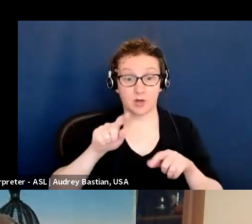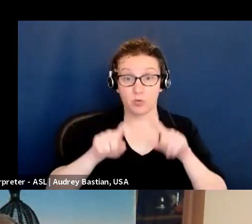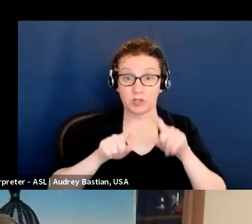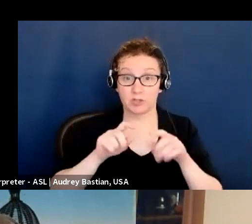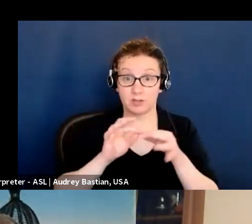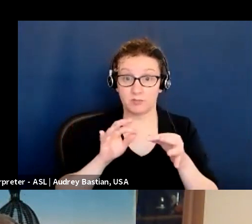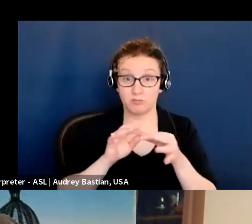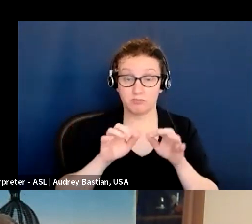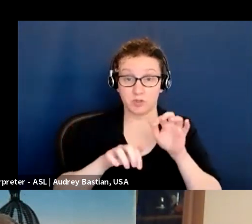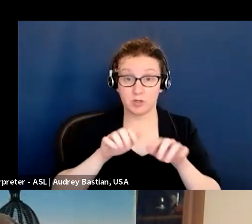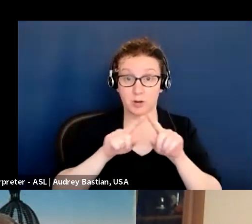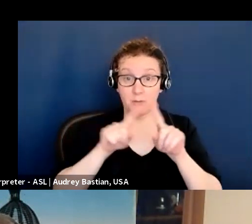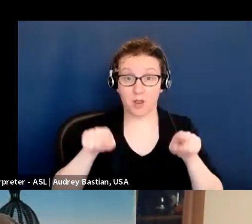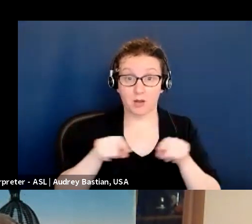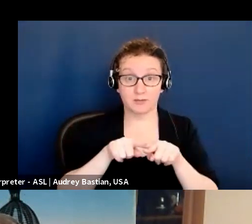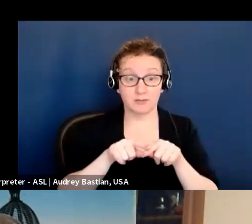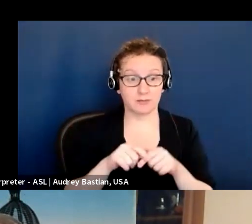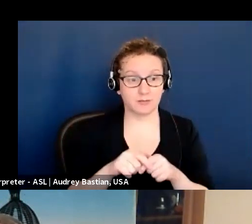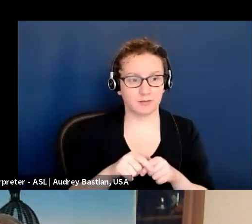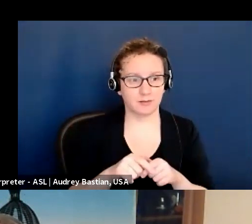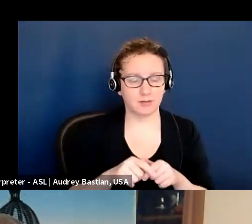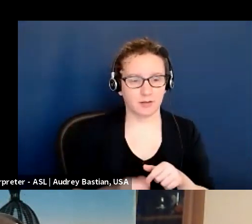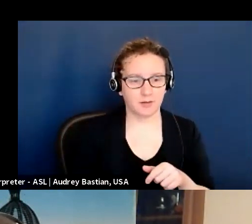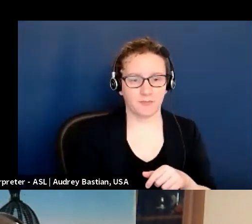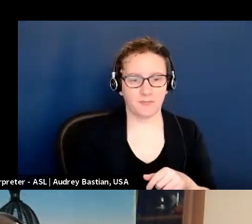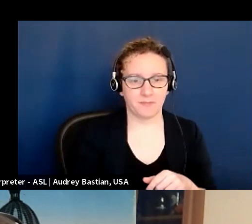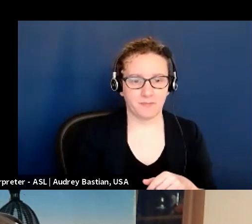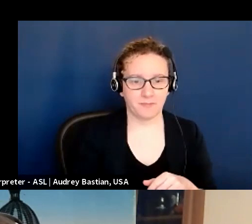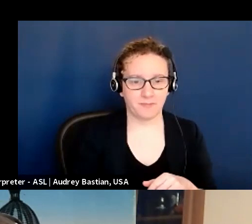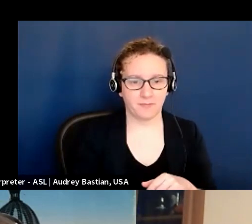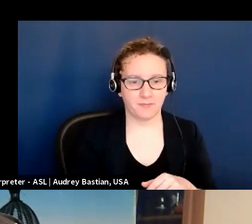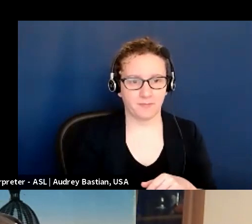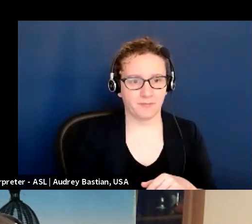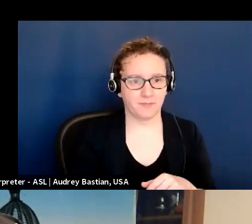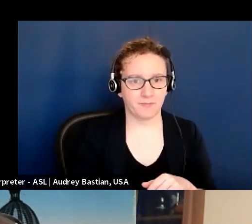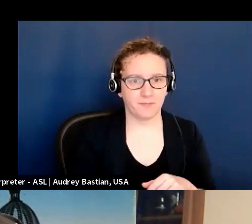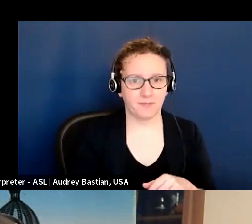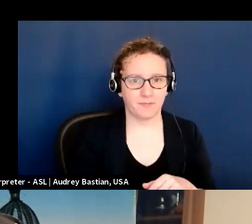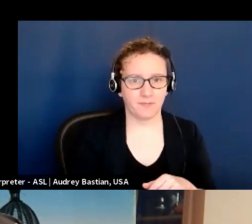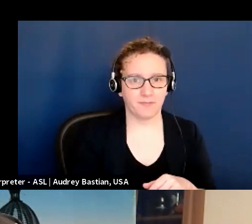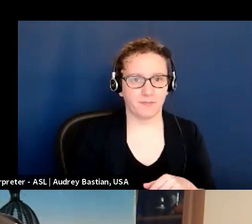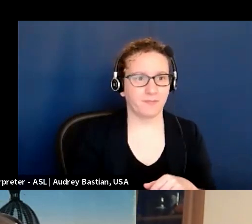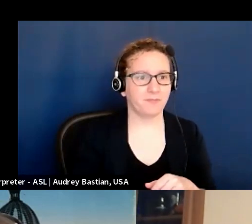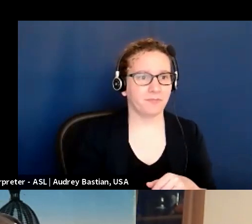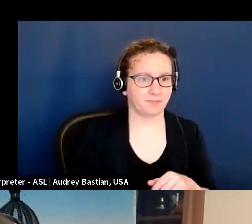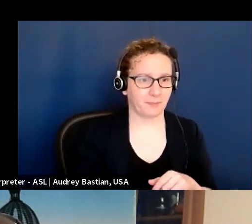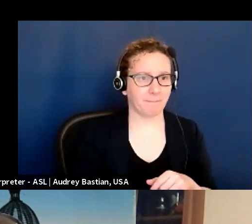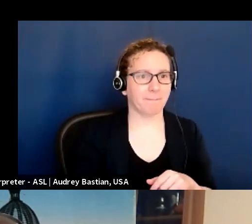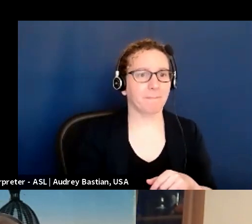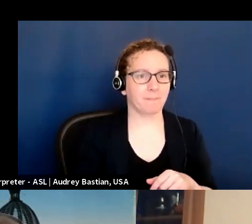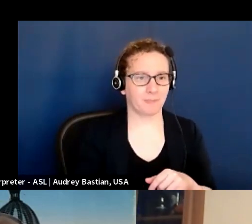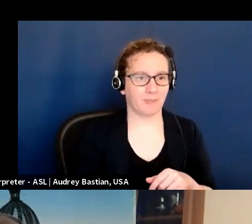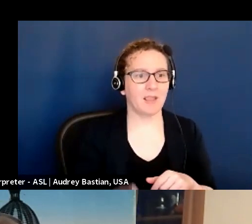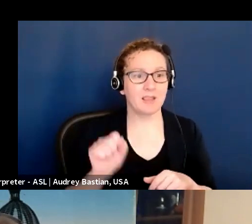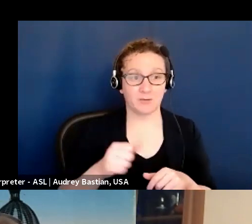This is Johileny. Yes, we actually have two questions that came